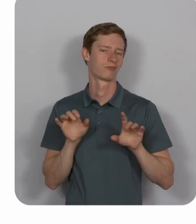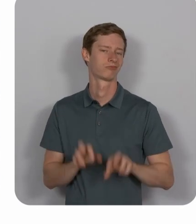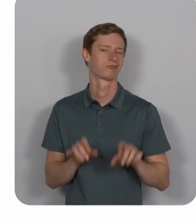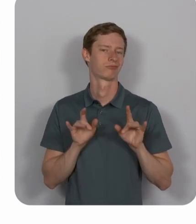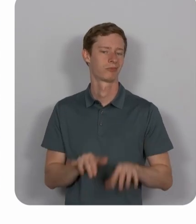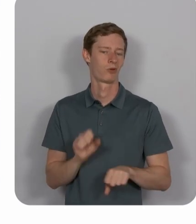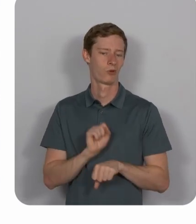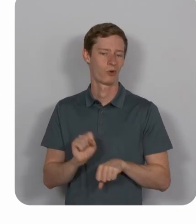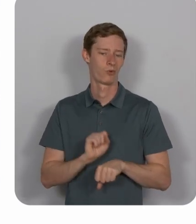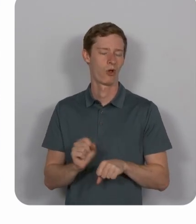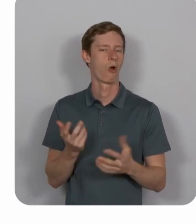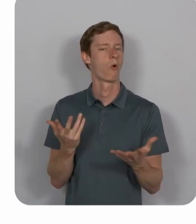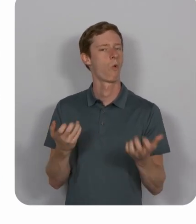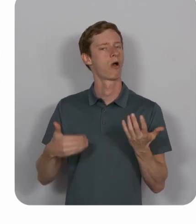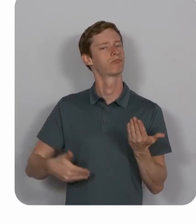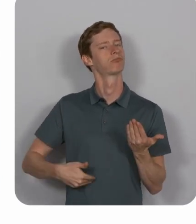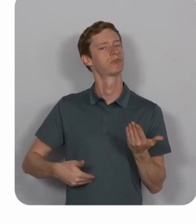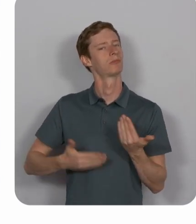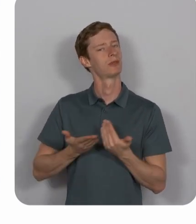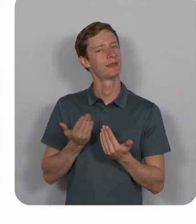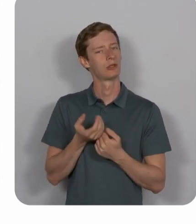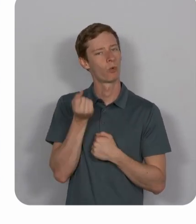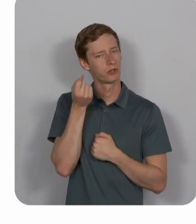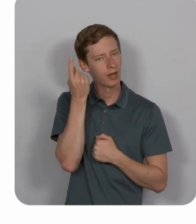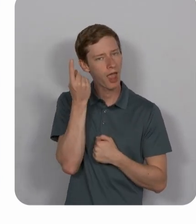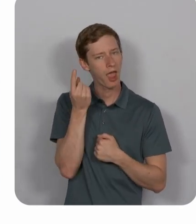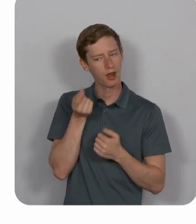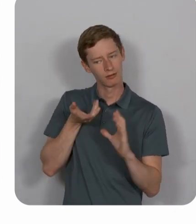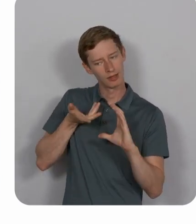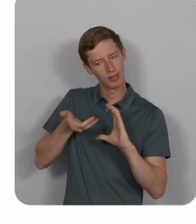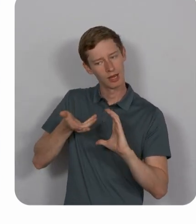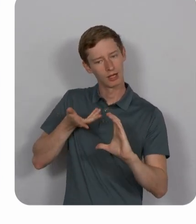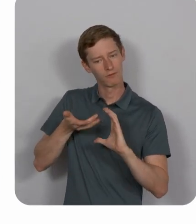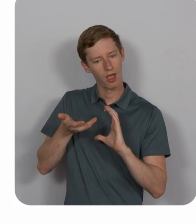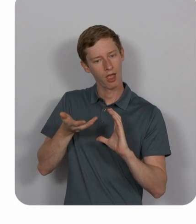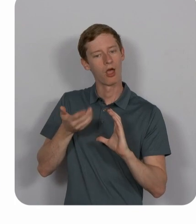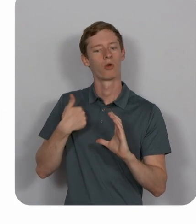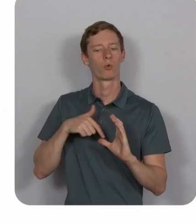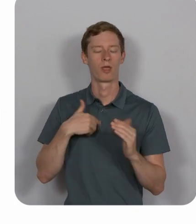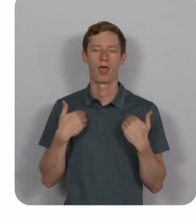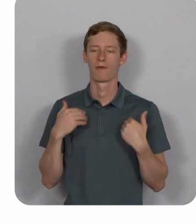Having a writing code in Meta Spark can empower you to develop more advanced,